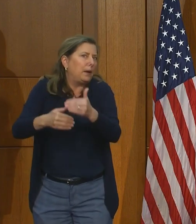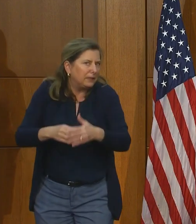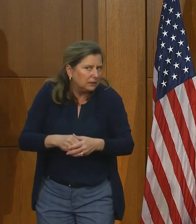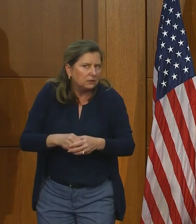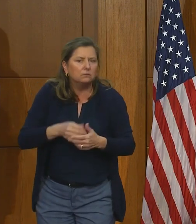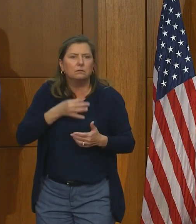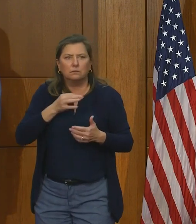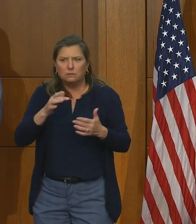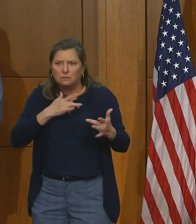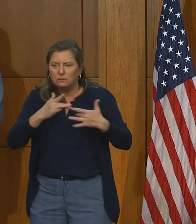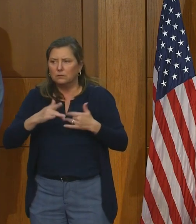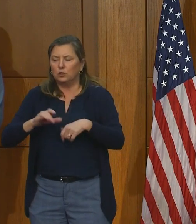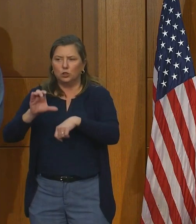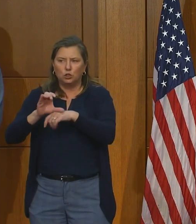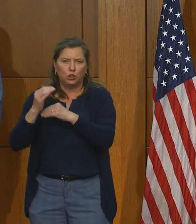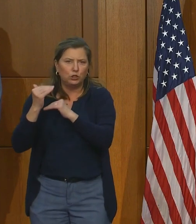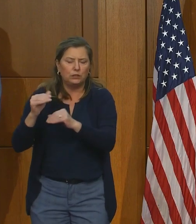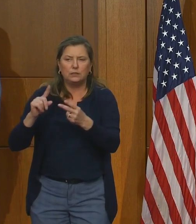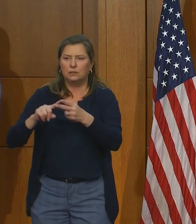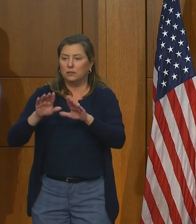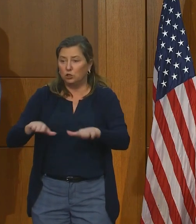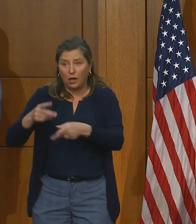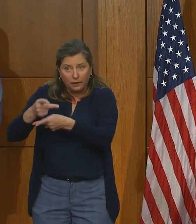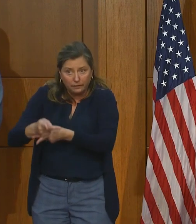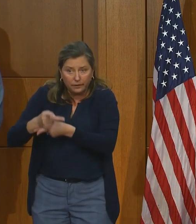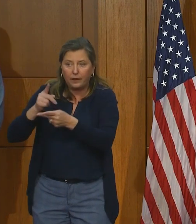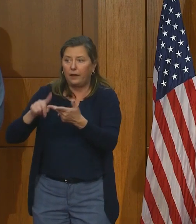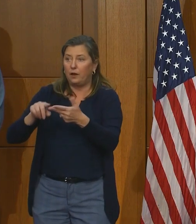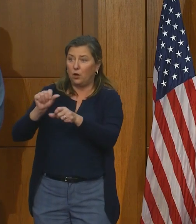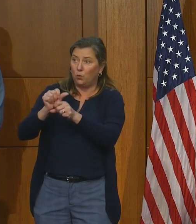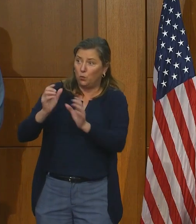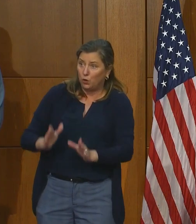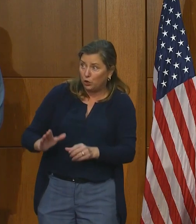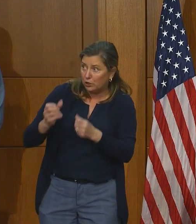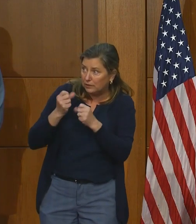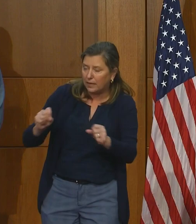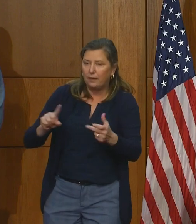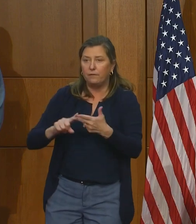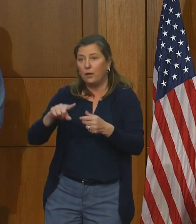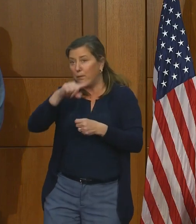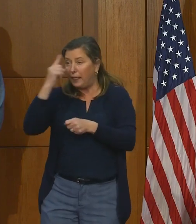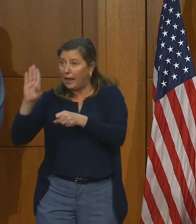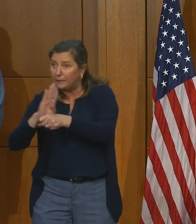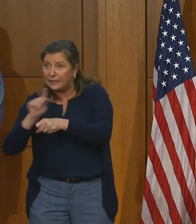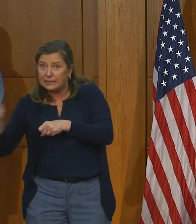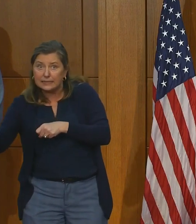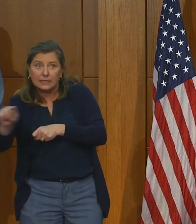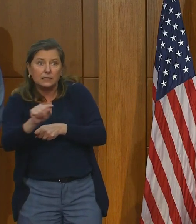ECONOMIC. GUINEA PIG THE CONCERNED ABOUT- FICTIONS ON